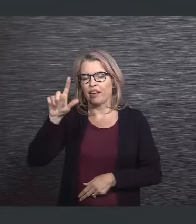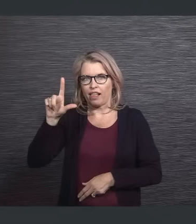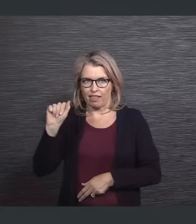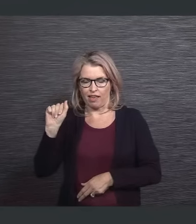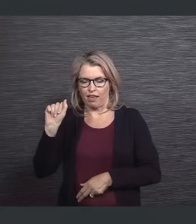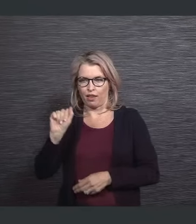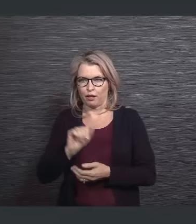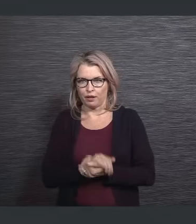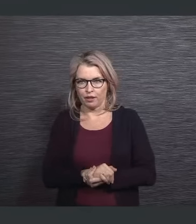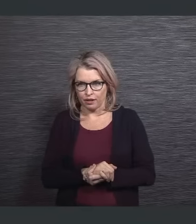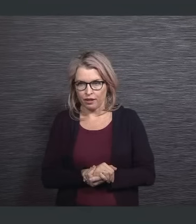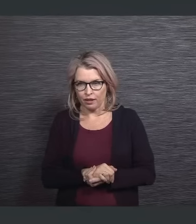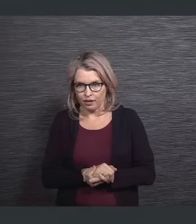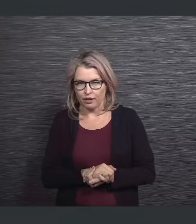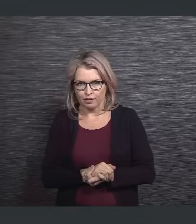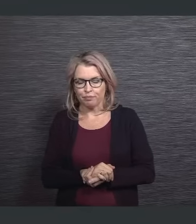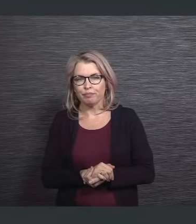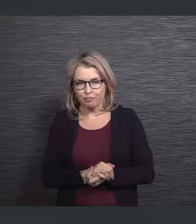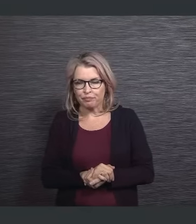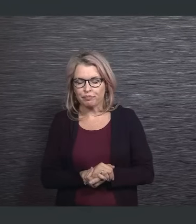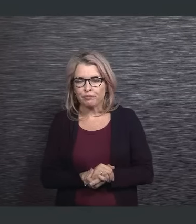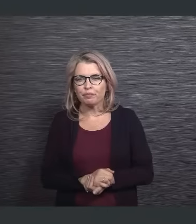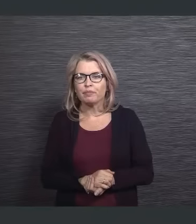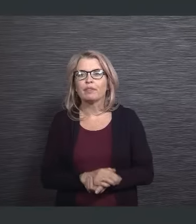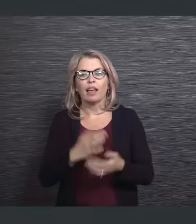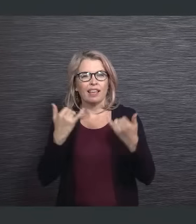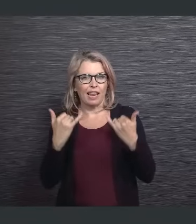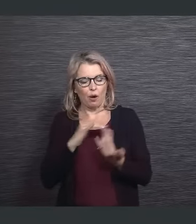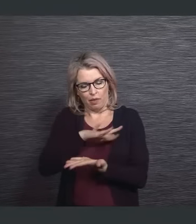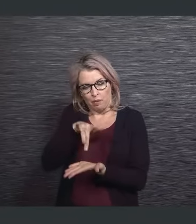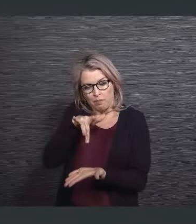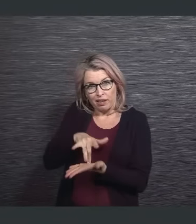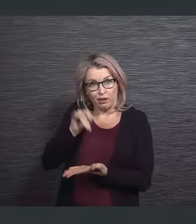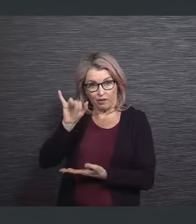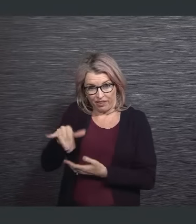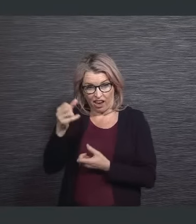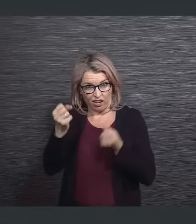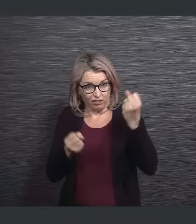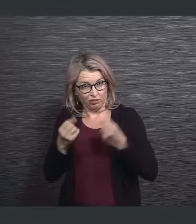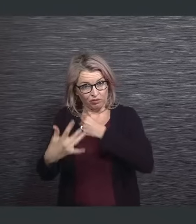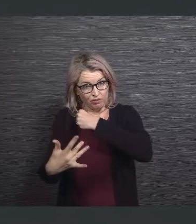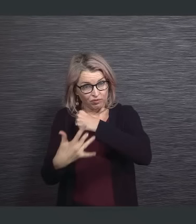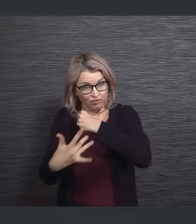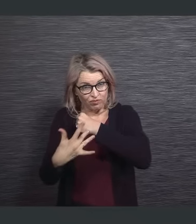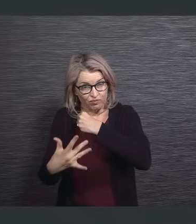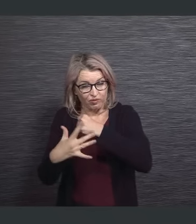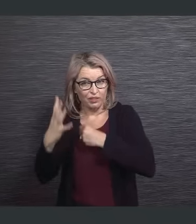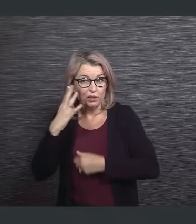And at the heart of this mobility experience is the word of "FEEL."